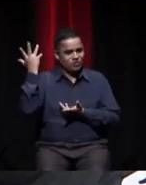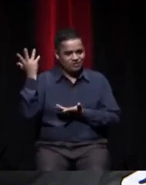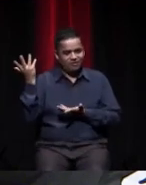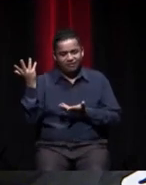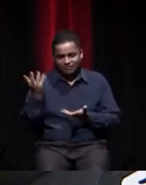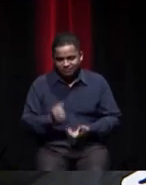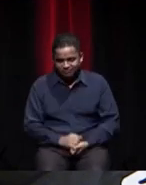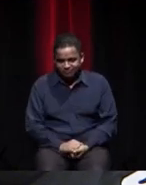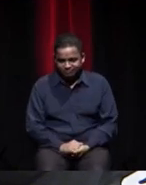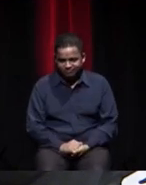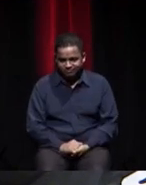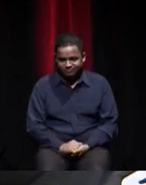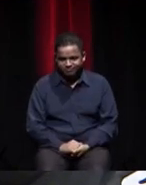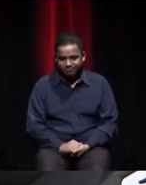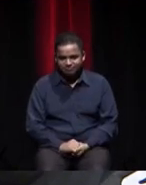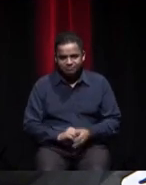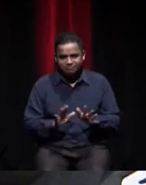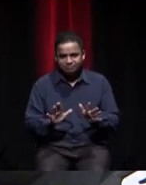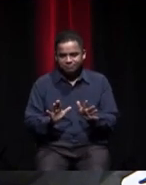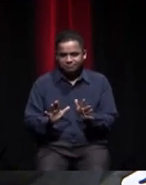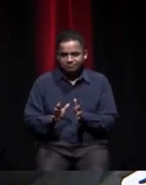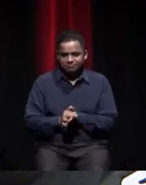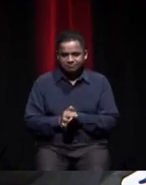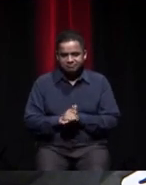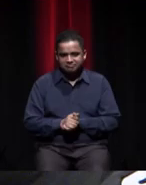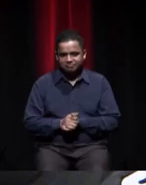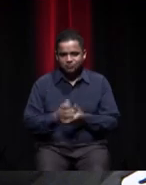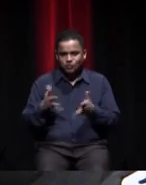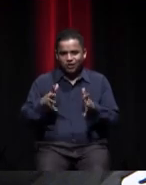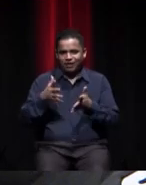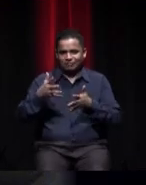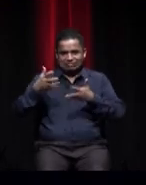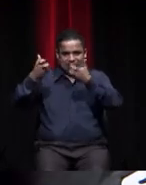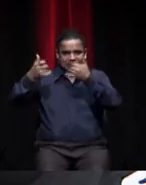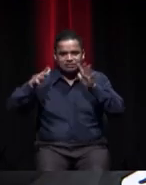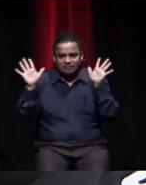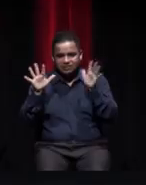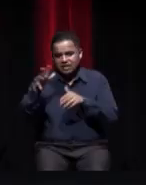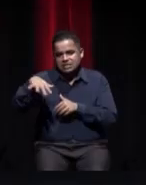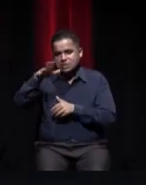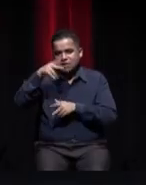When we refuse the word in the public space in a state of conflict, along with this, goes